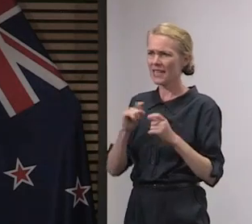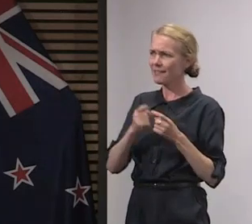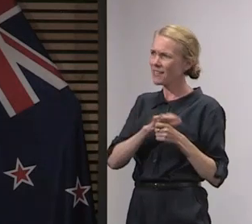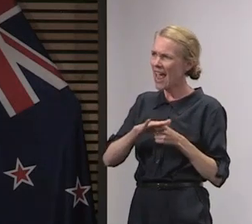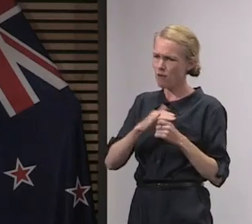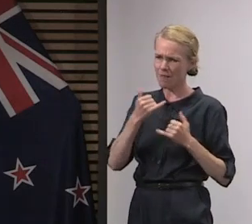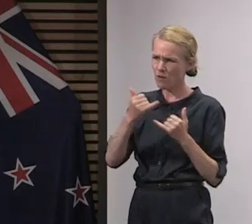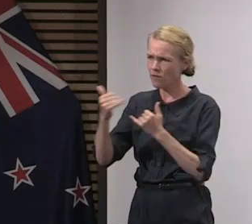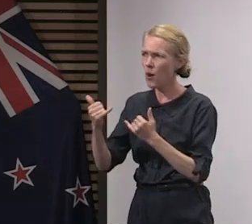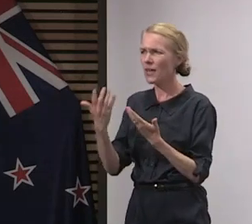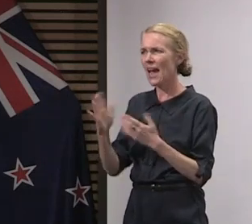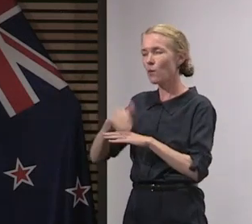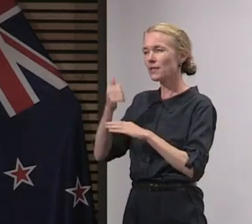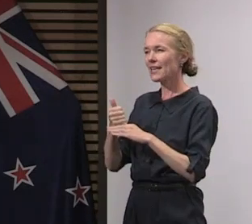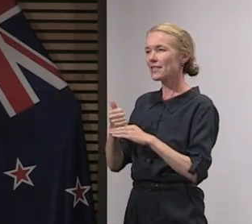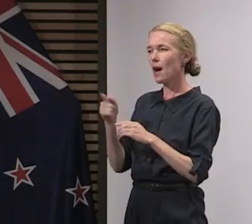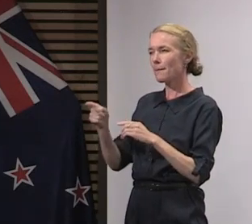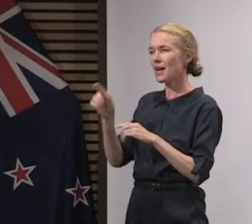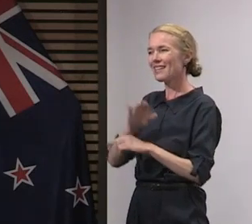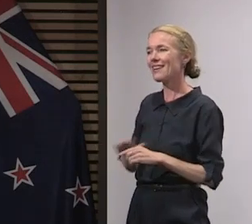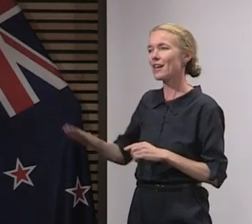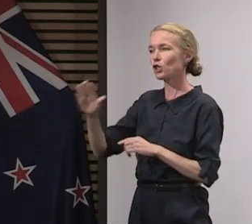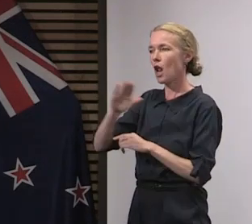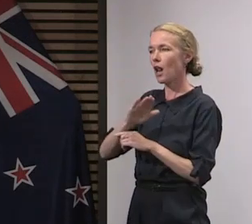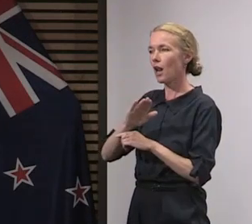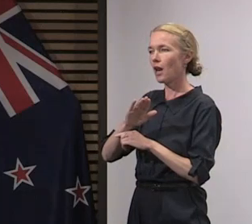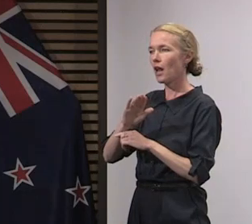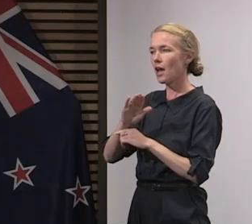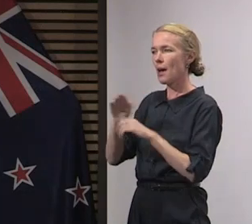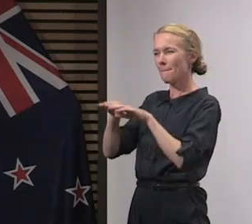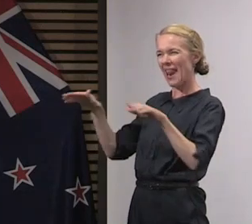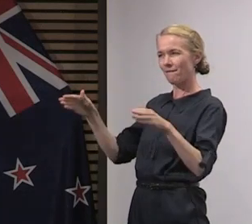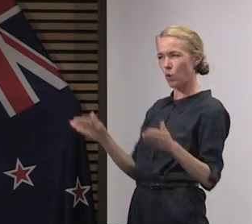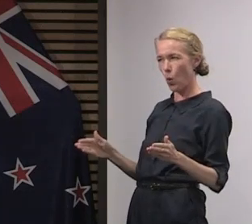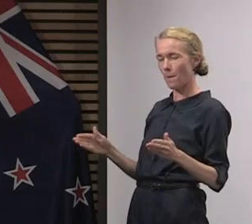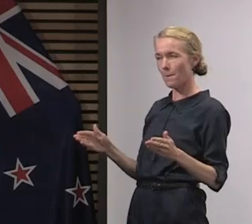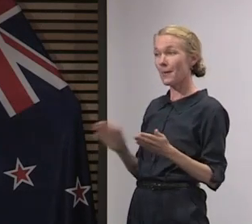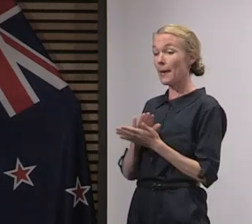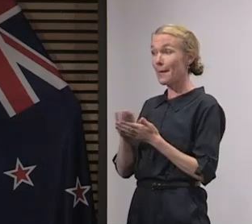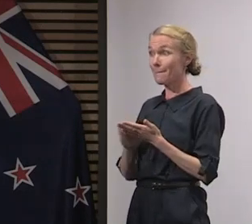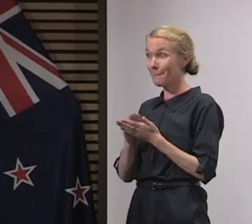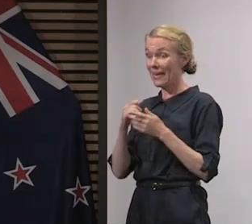mentioned that we have moved what was a very manual process done locally onto a national